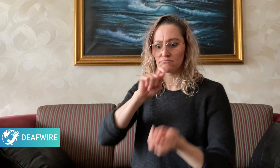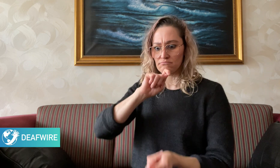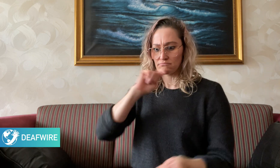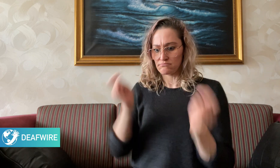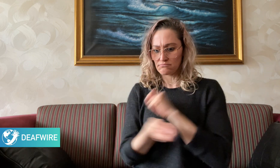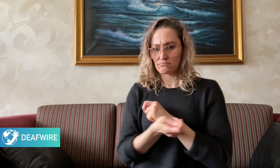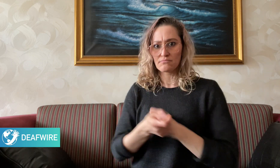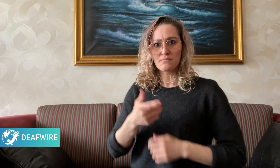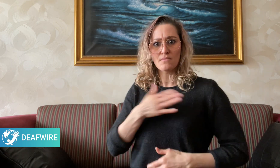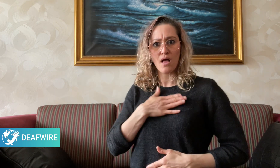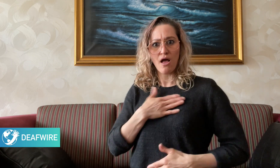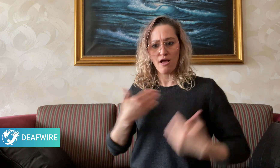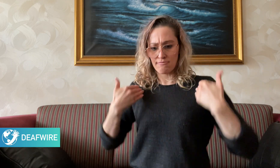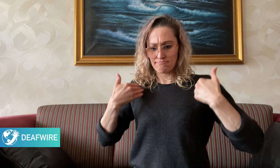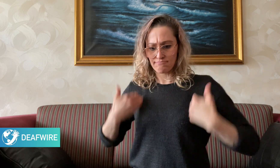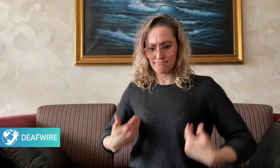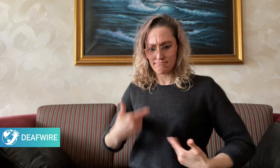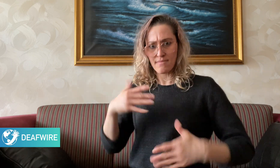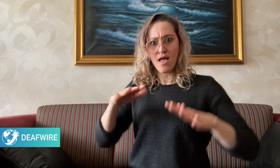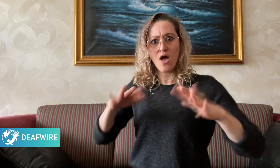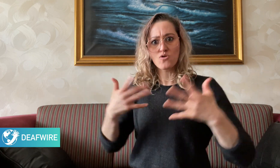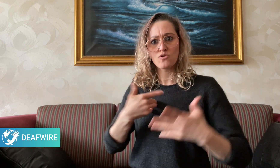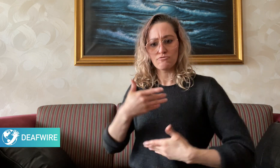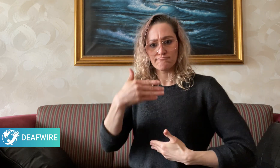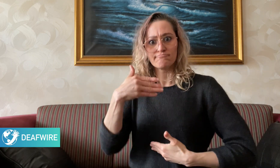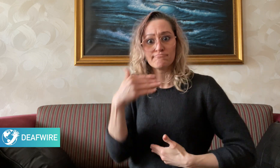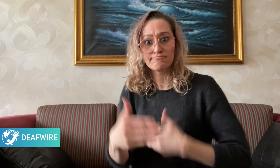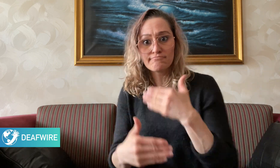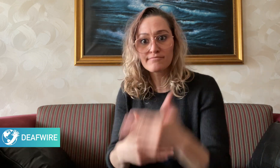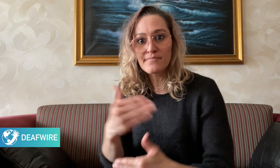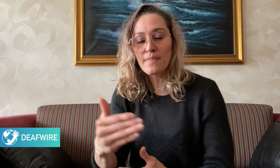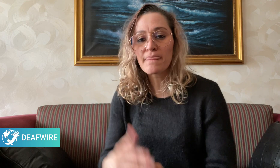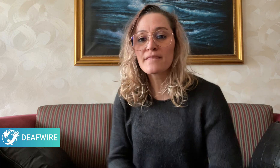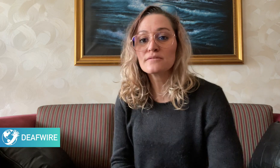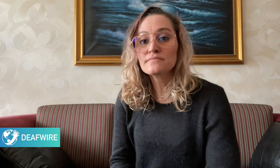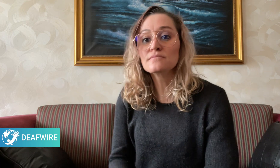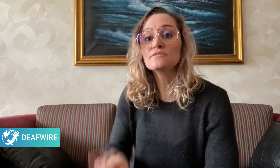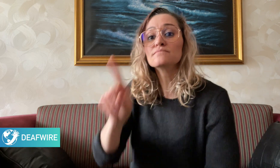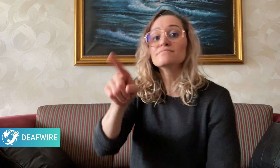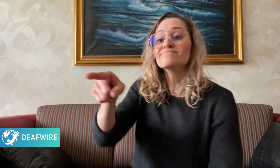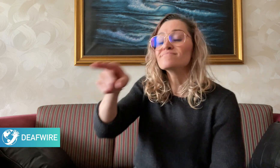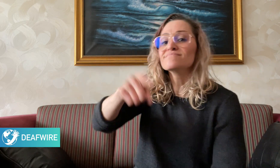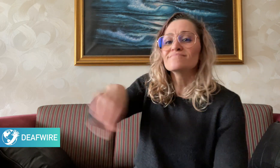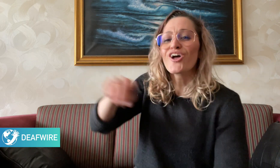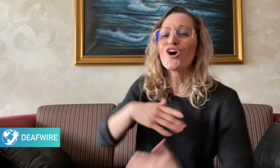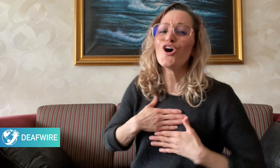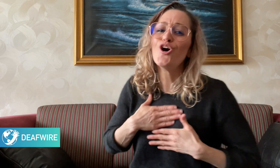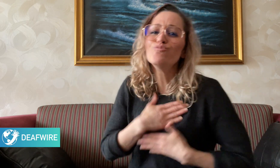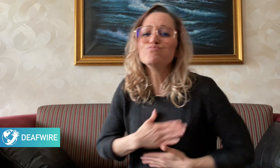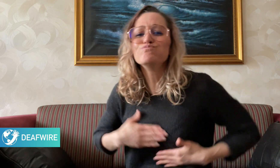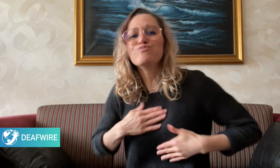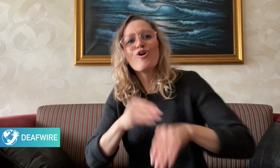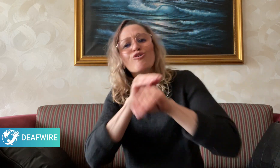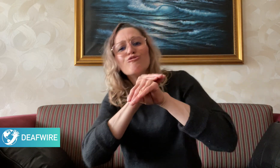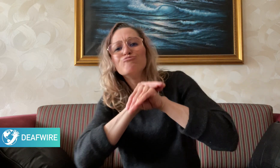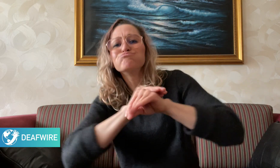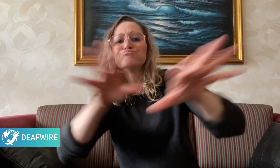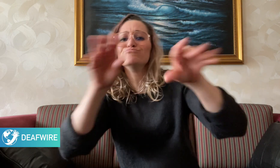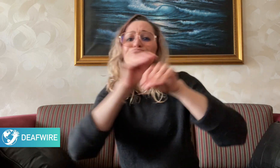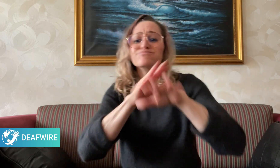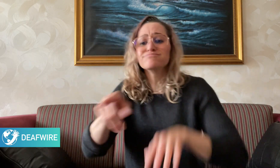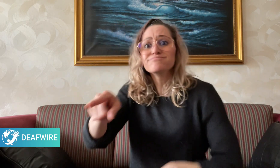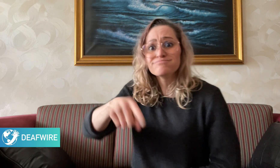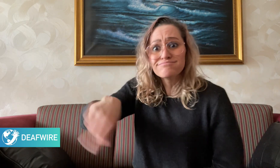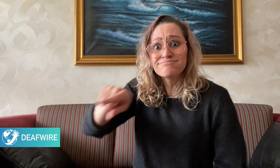someone’s behavior. “For fun” posts can also influence